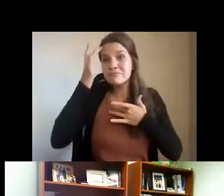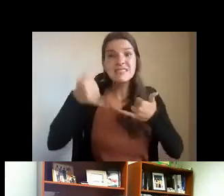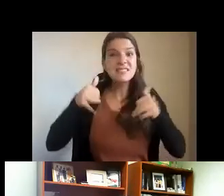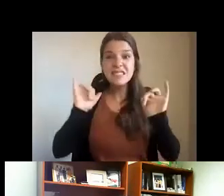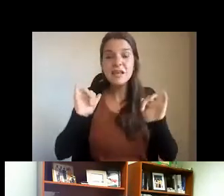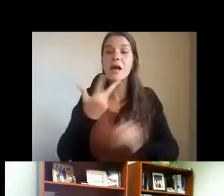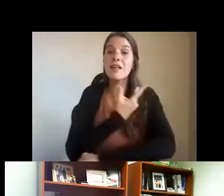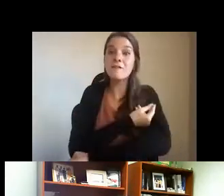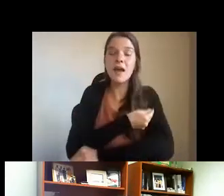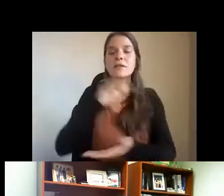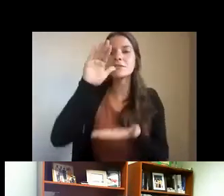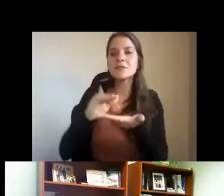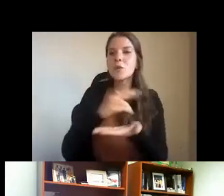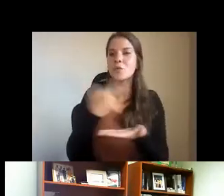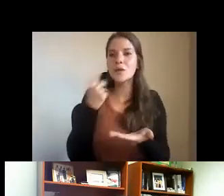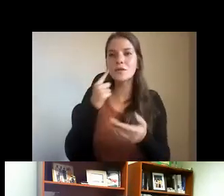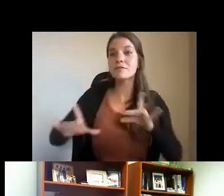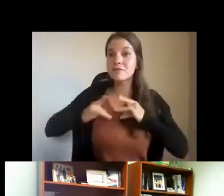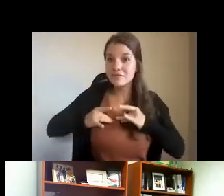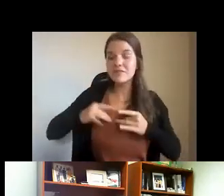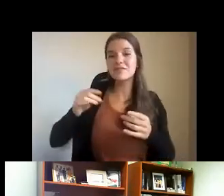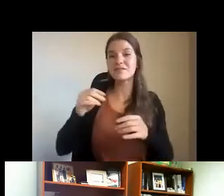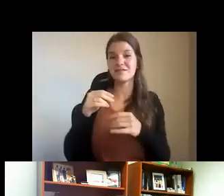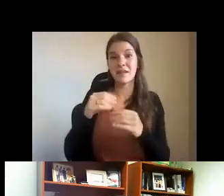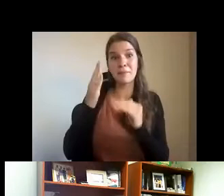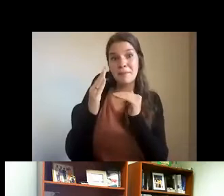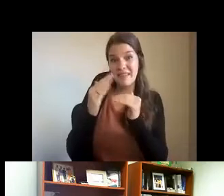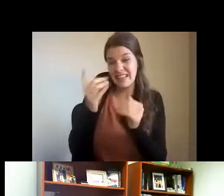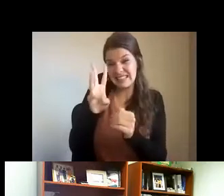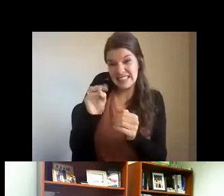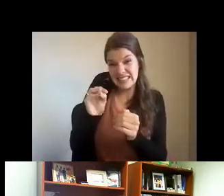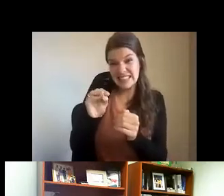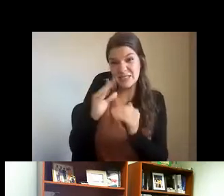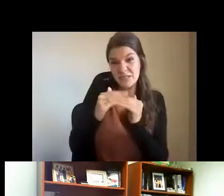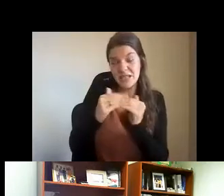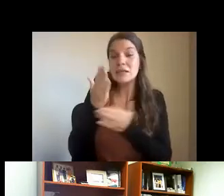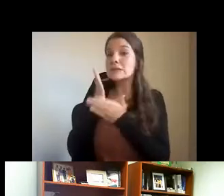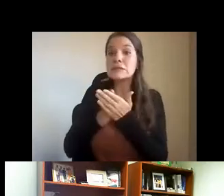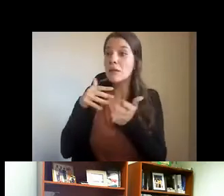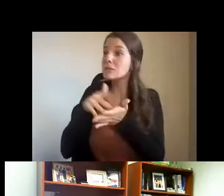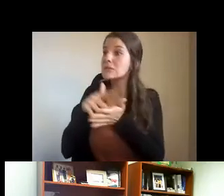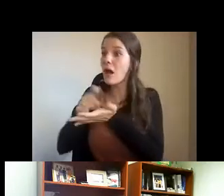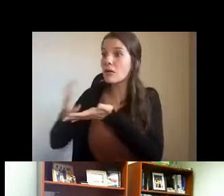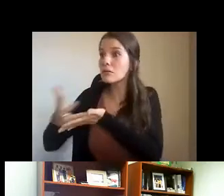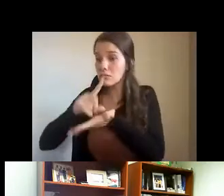risk of becoming infected by a minimum 60 percent. In some studies and in some cases as high as